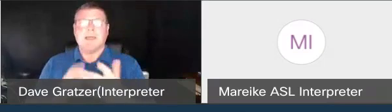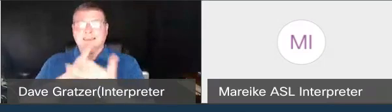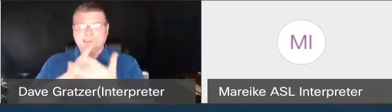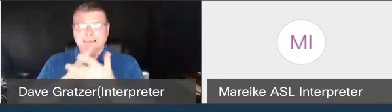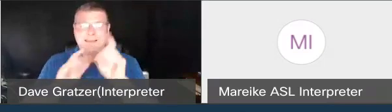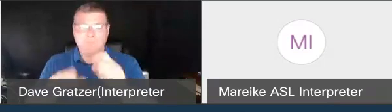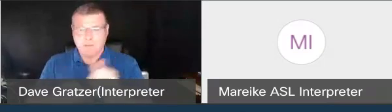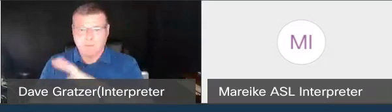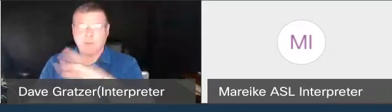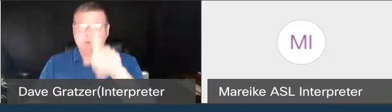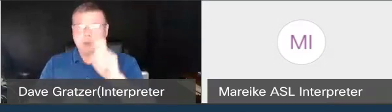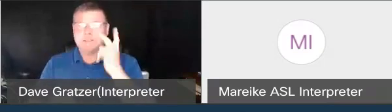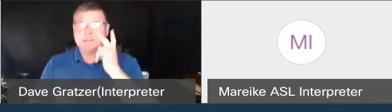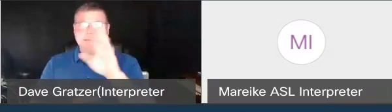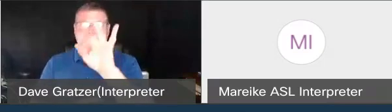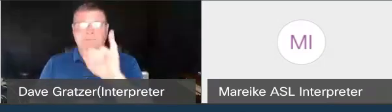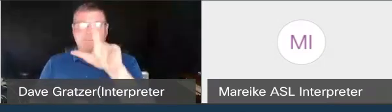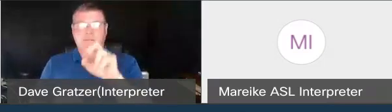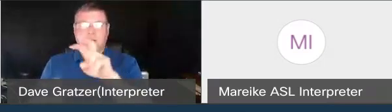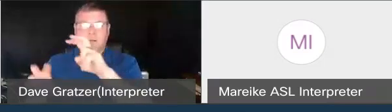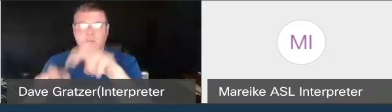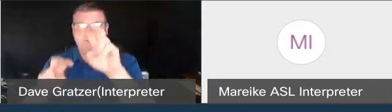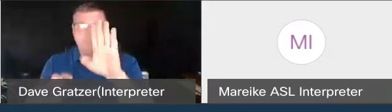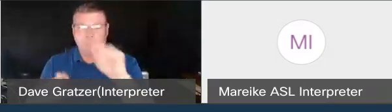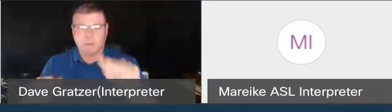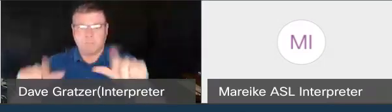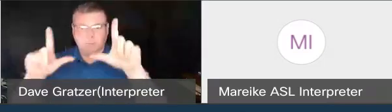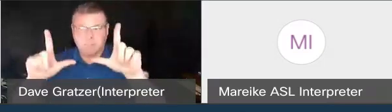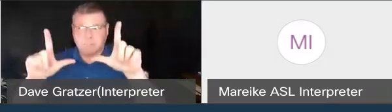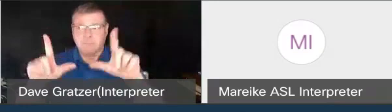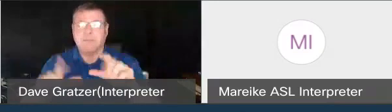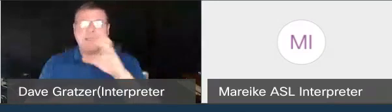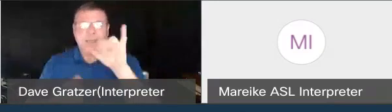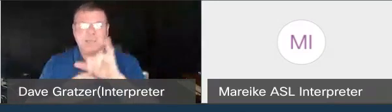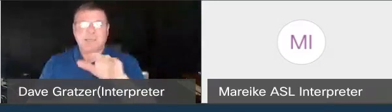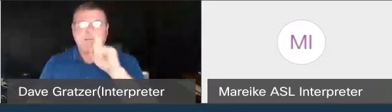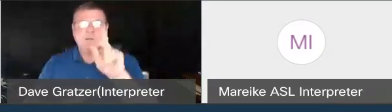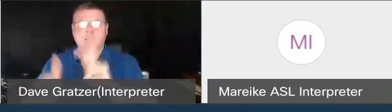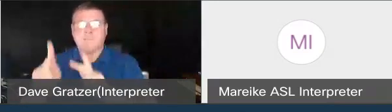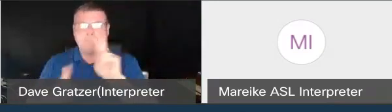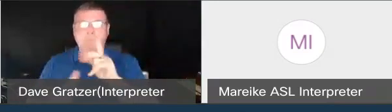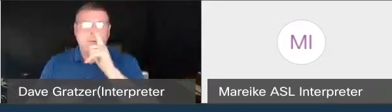You should have seen a file transfer box pop up on your screen. So this is for those of you who would like to download